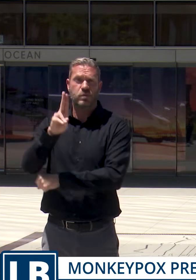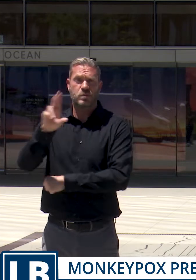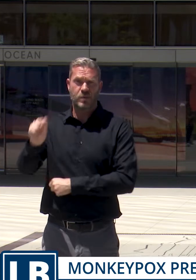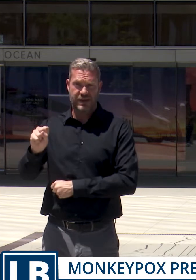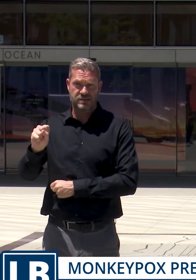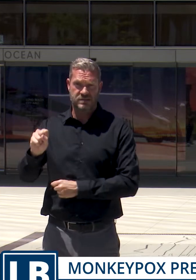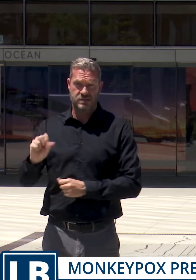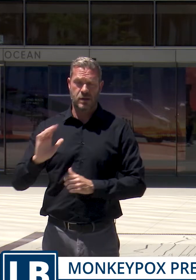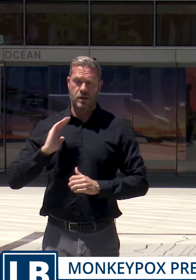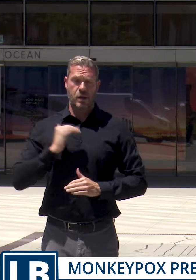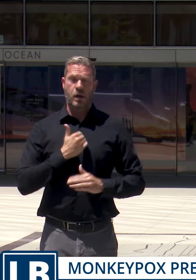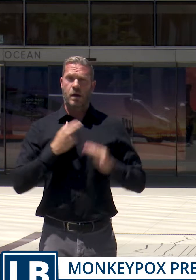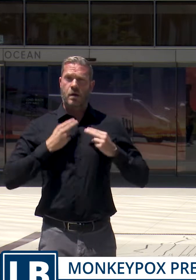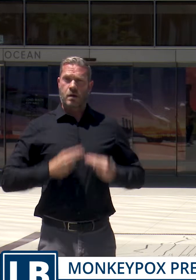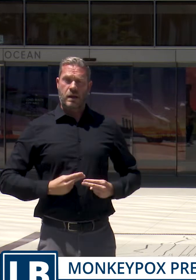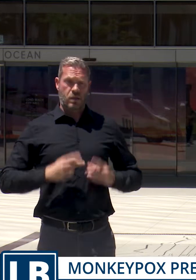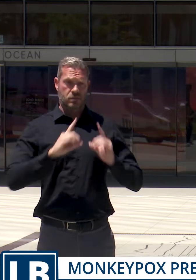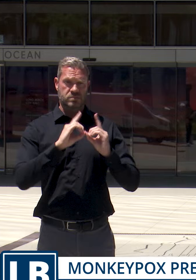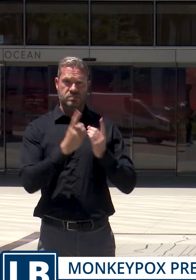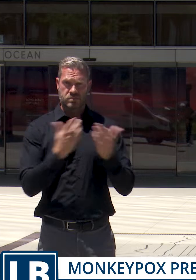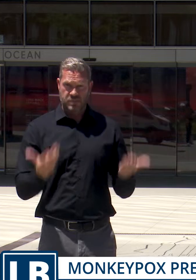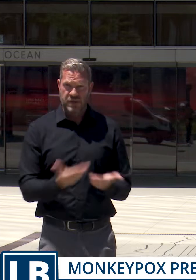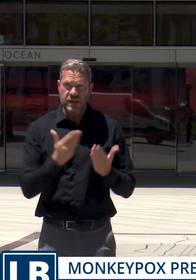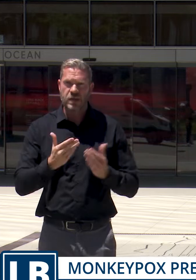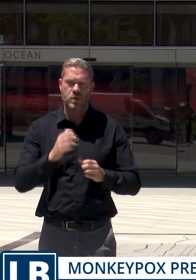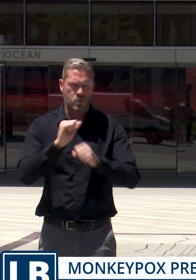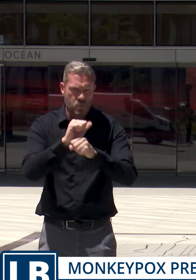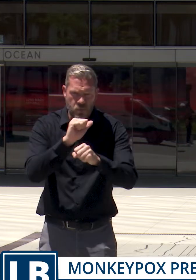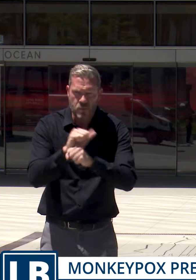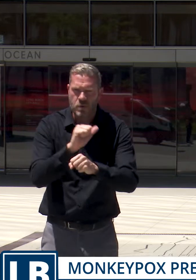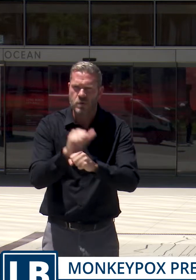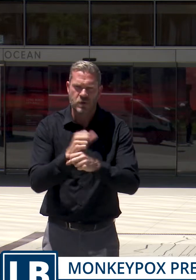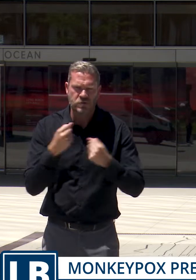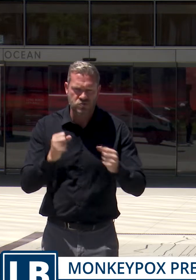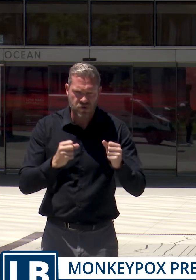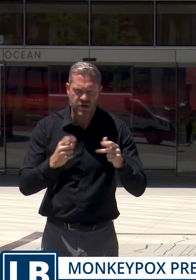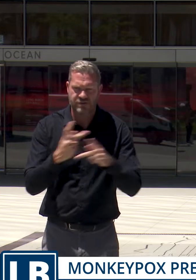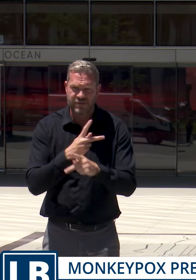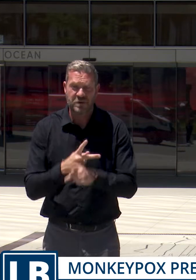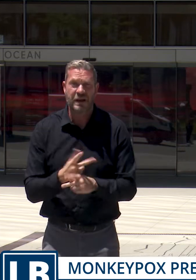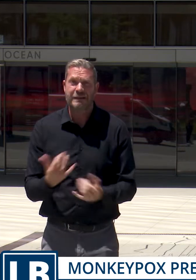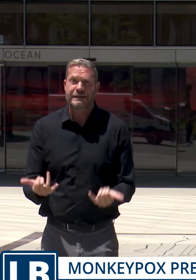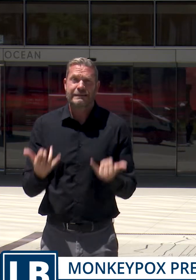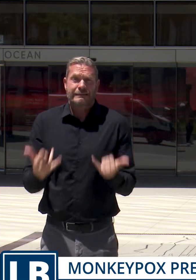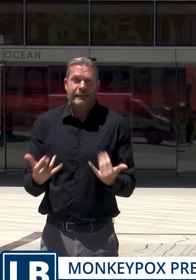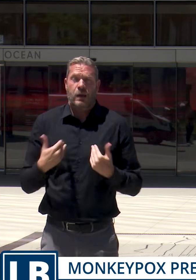also work and understand that we have two public health emergencies happening at the same time